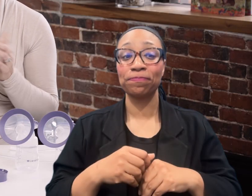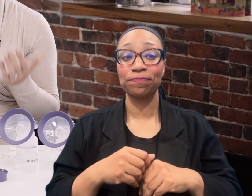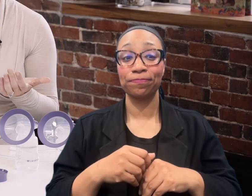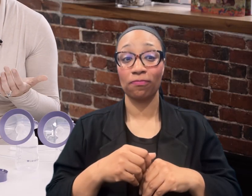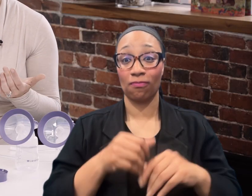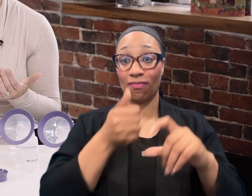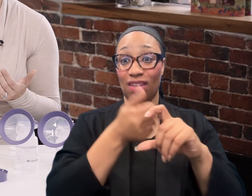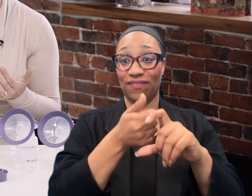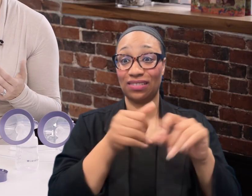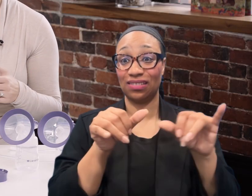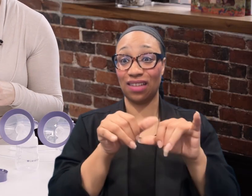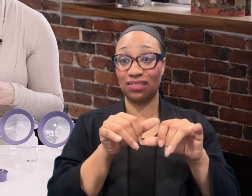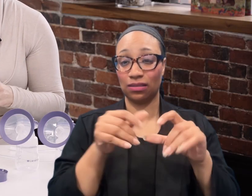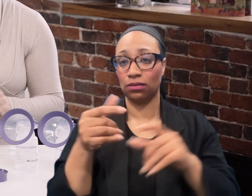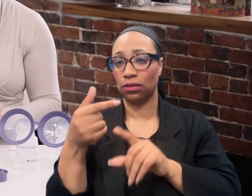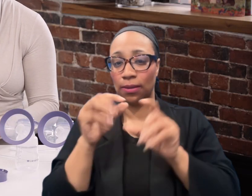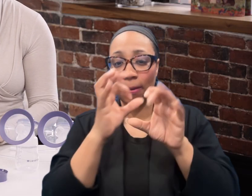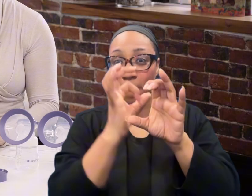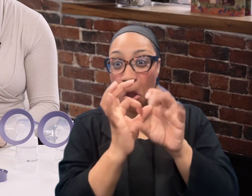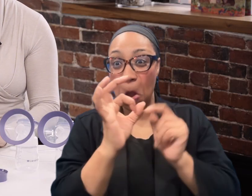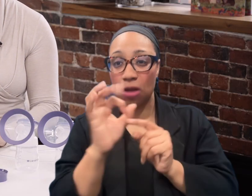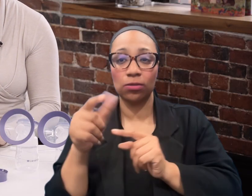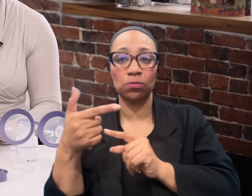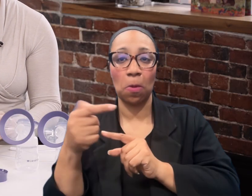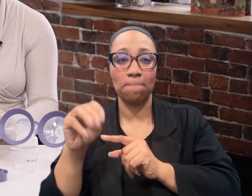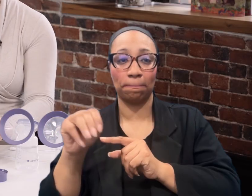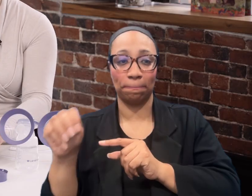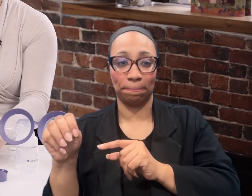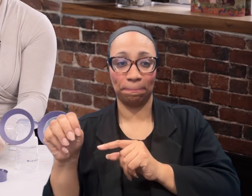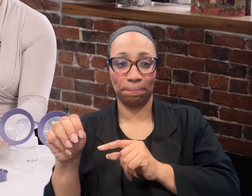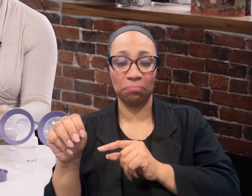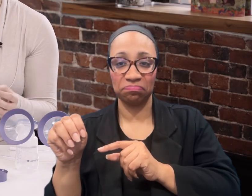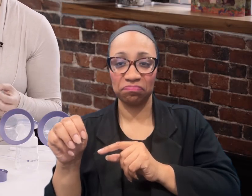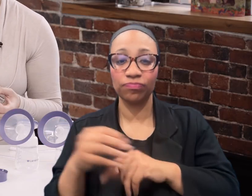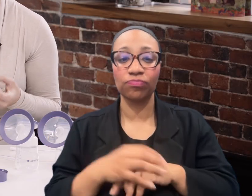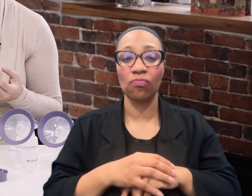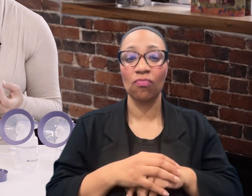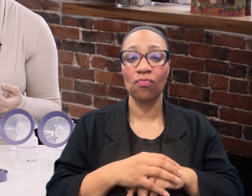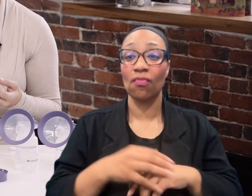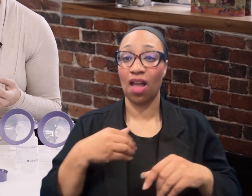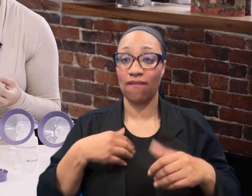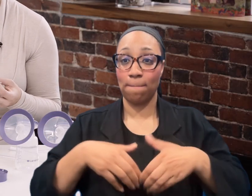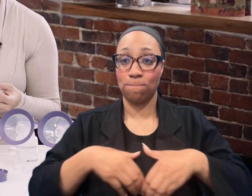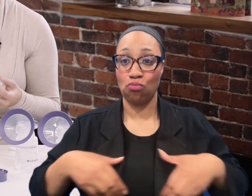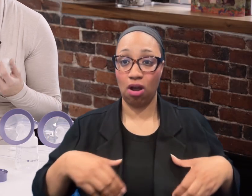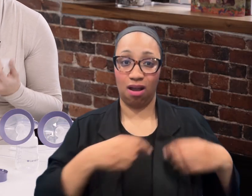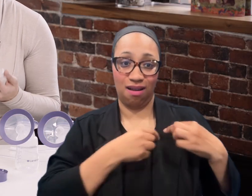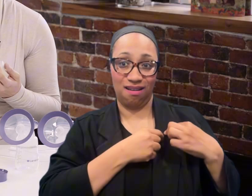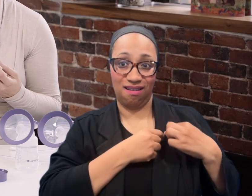so it's really lightweight. Lastly, they do also include size inserts for 21 mm. And the special